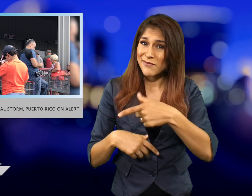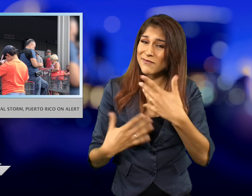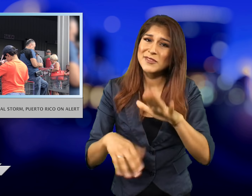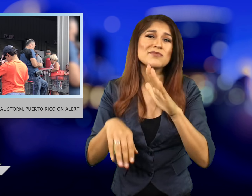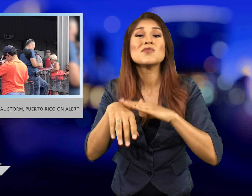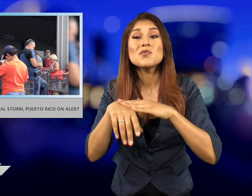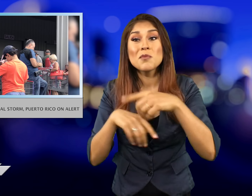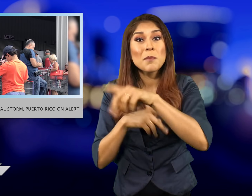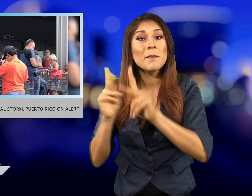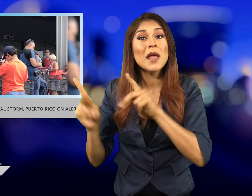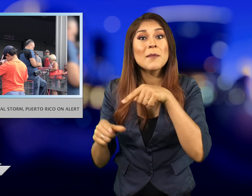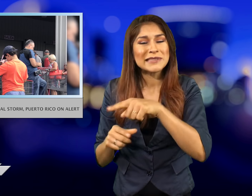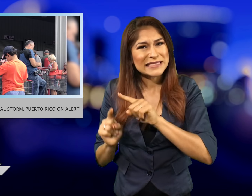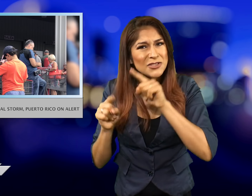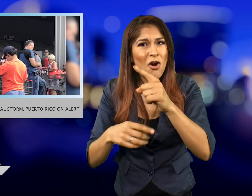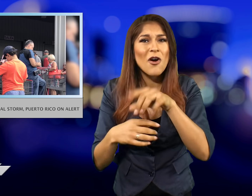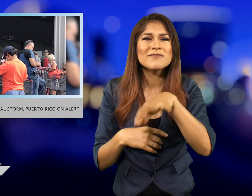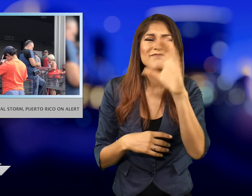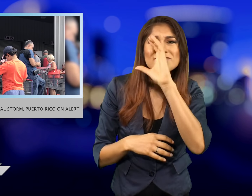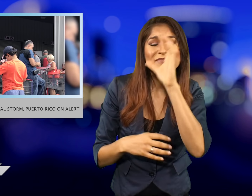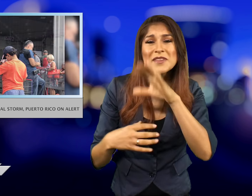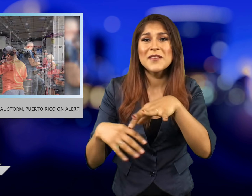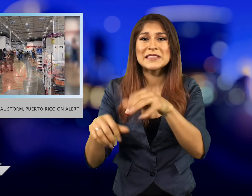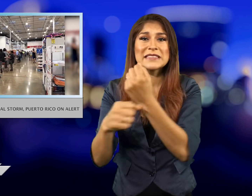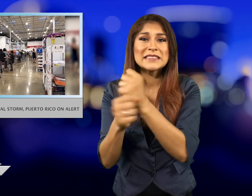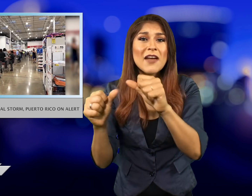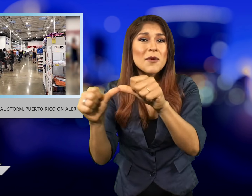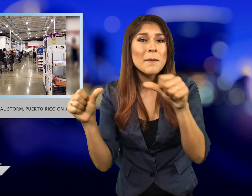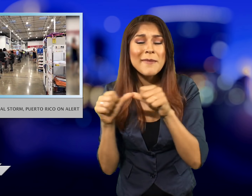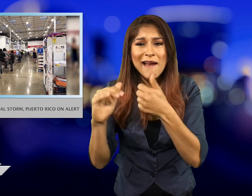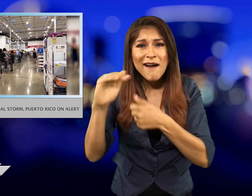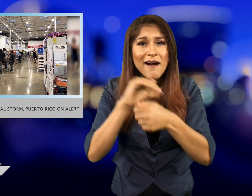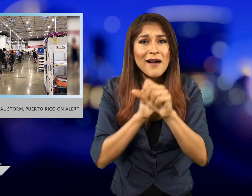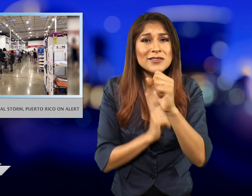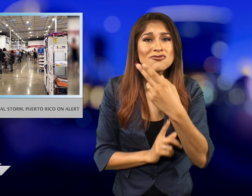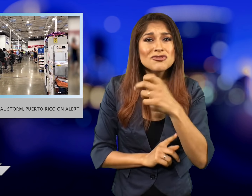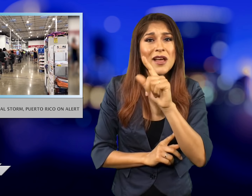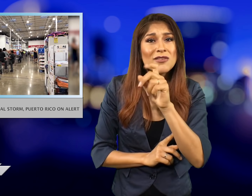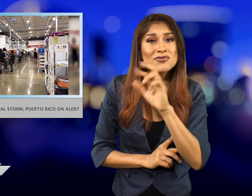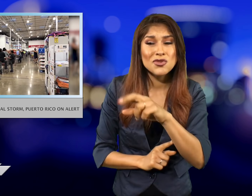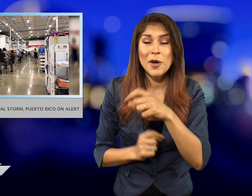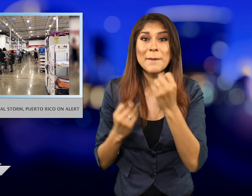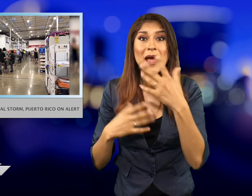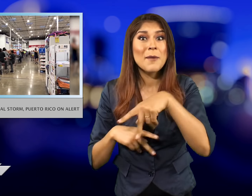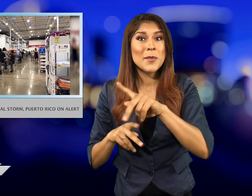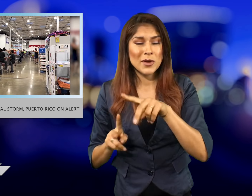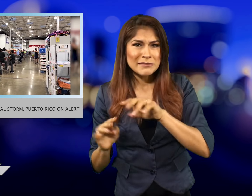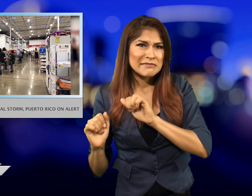Residents have been urged to seek safe shelter.